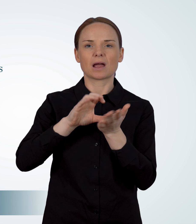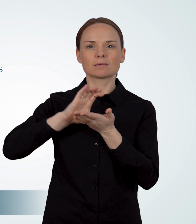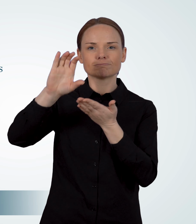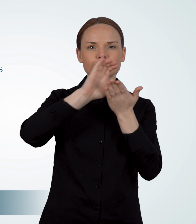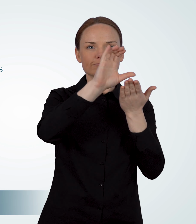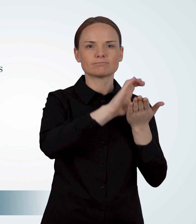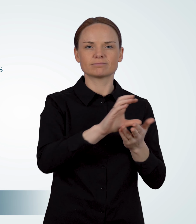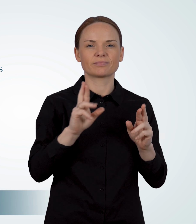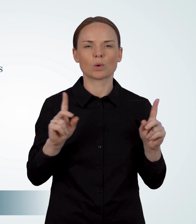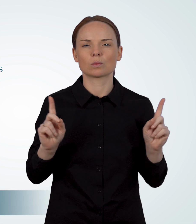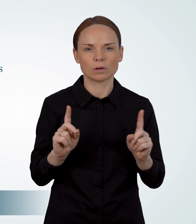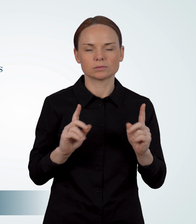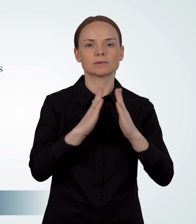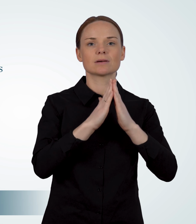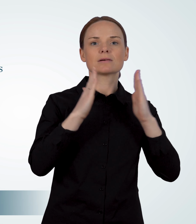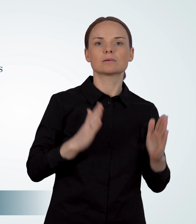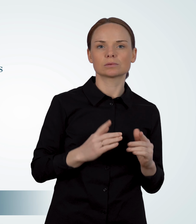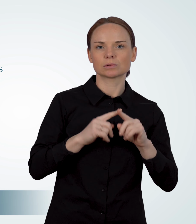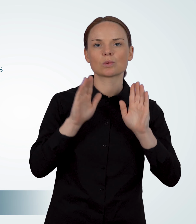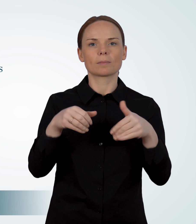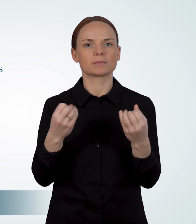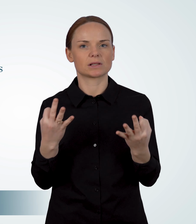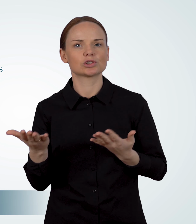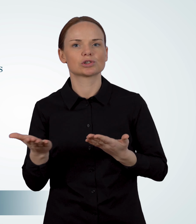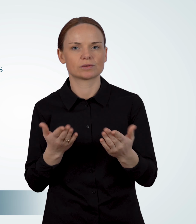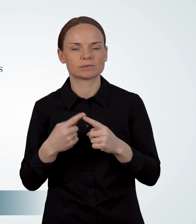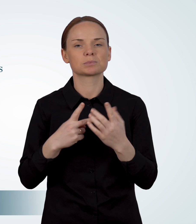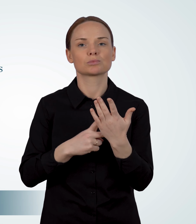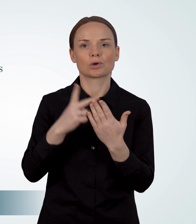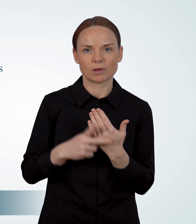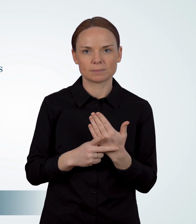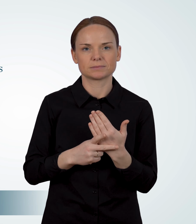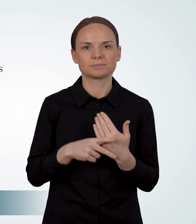to help them deliver housing and homelessness services and programs.